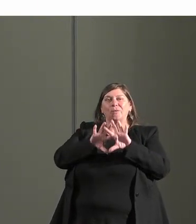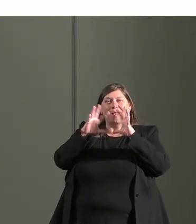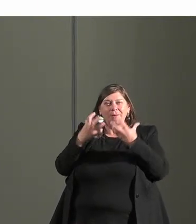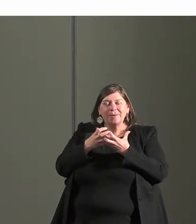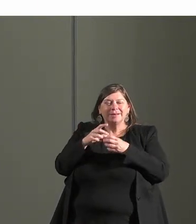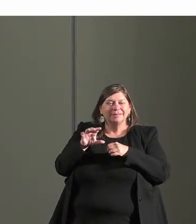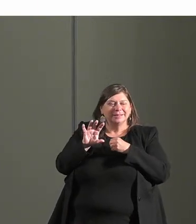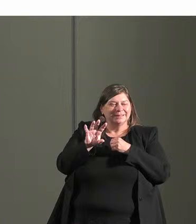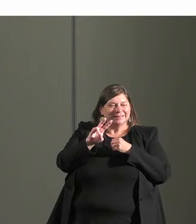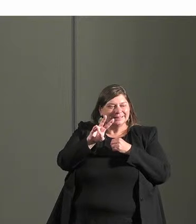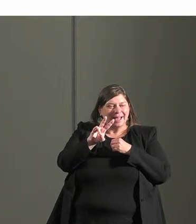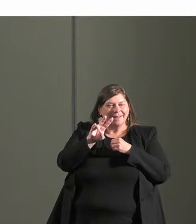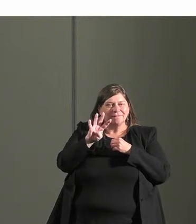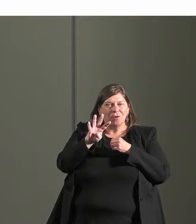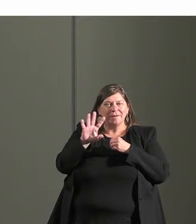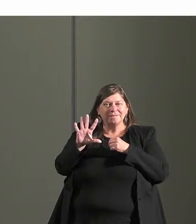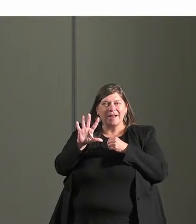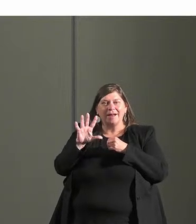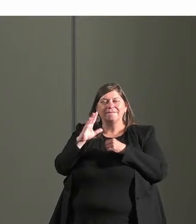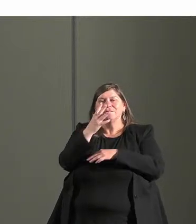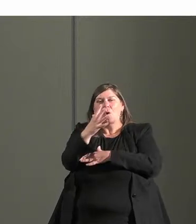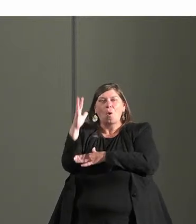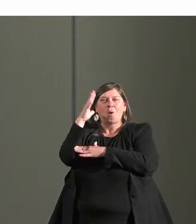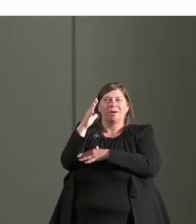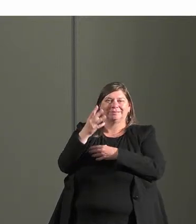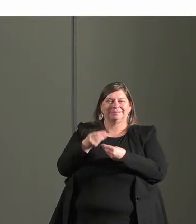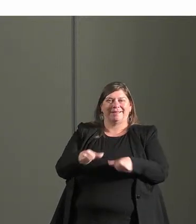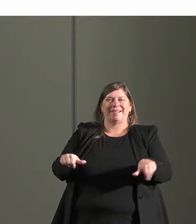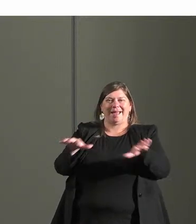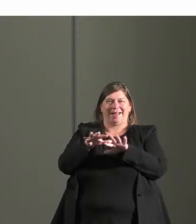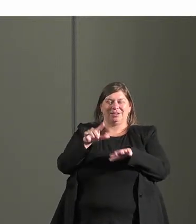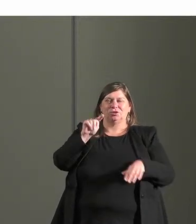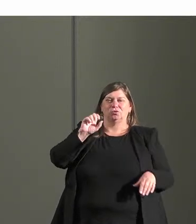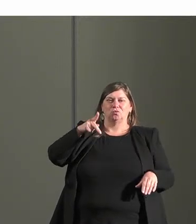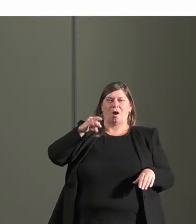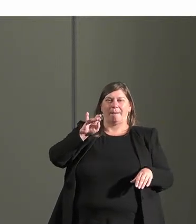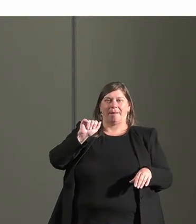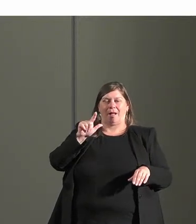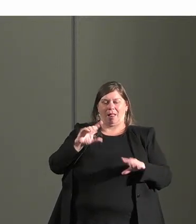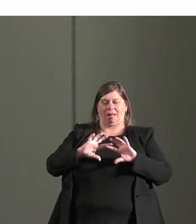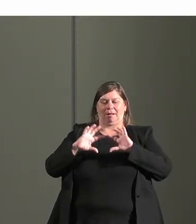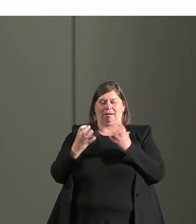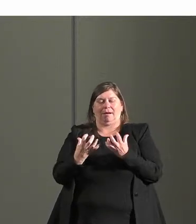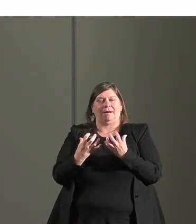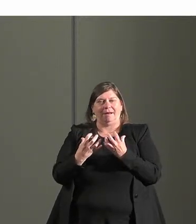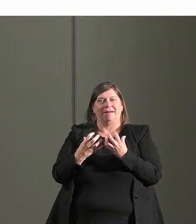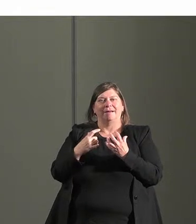for you. ≫ Found around the globe.